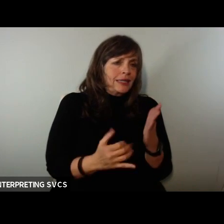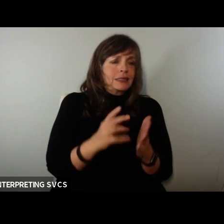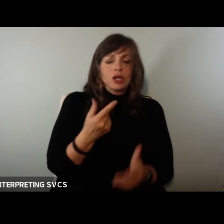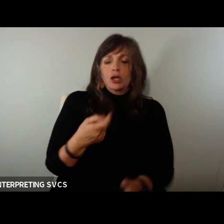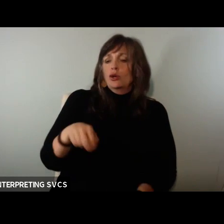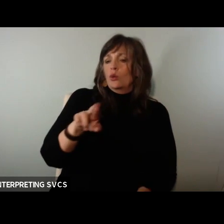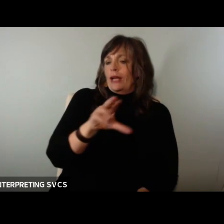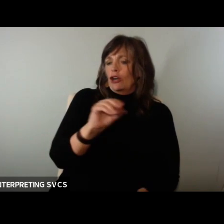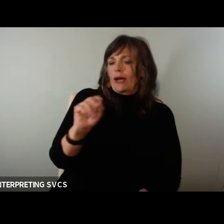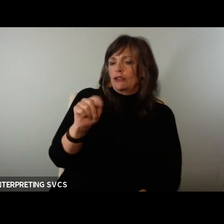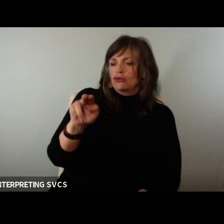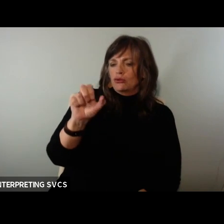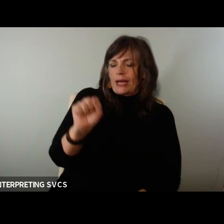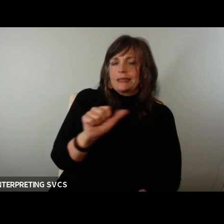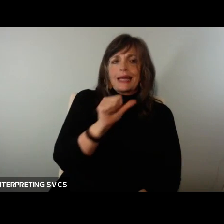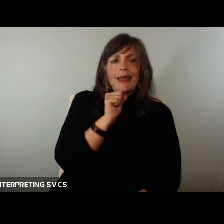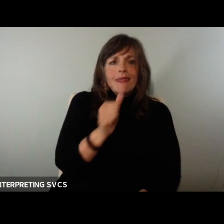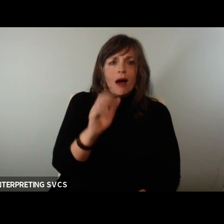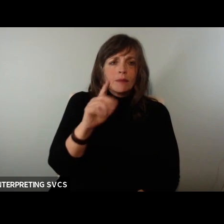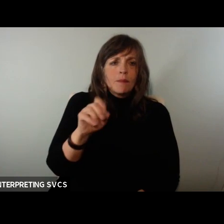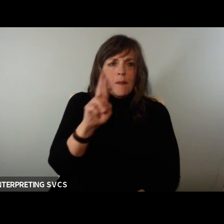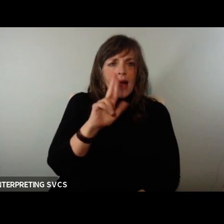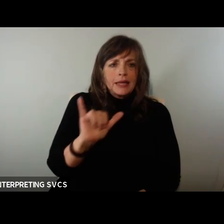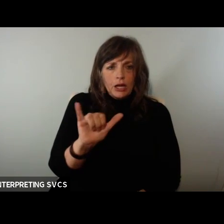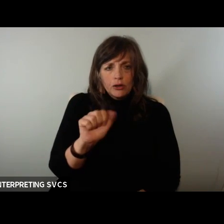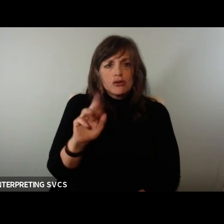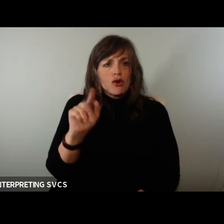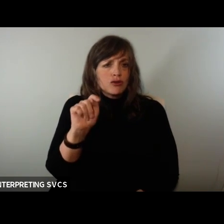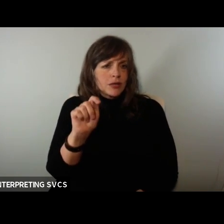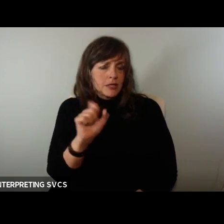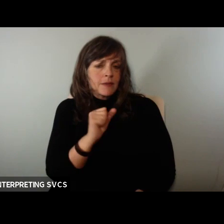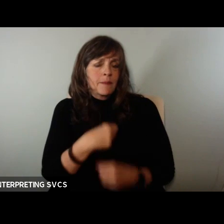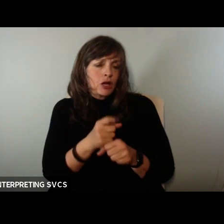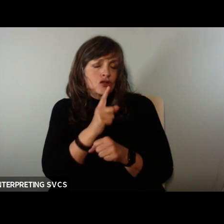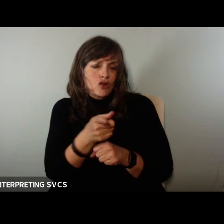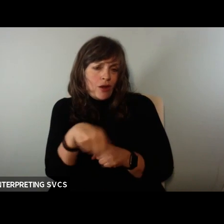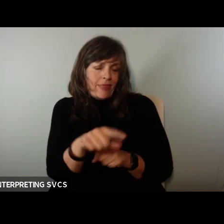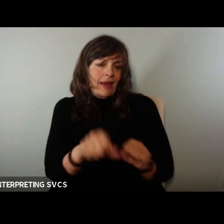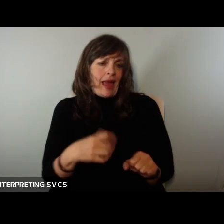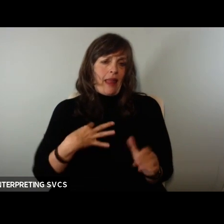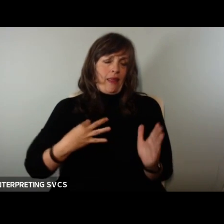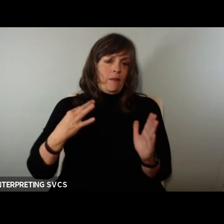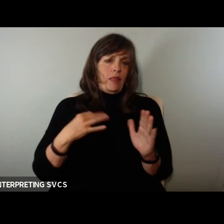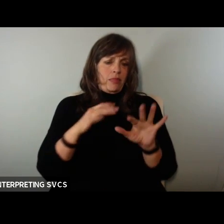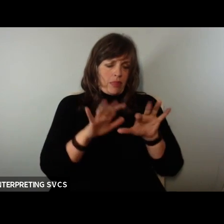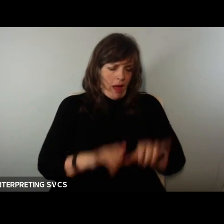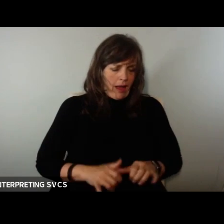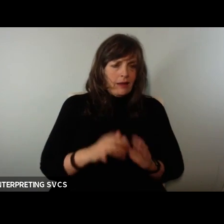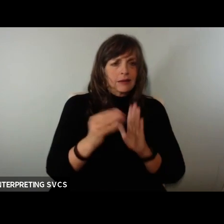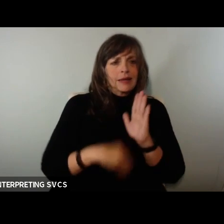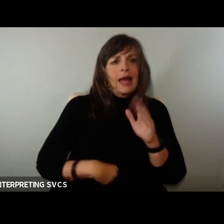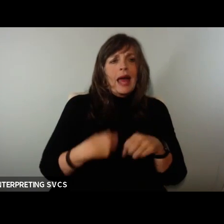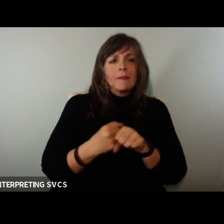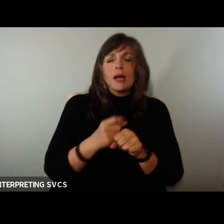and non-binary artists and making sure that they can apply. And we're also making sure that everyone knows this is a fully intersectional approach